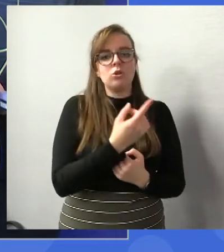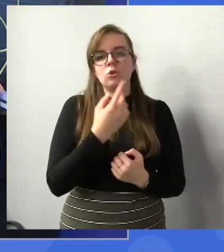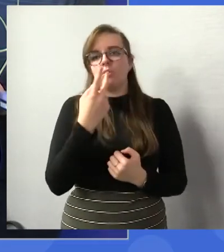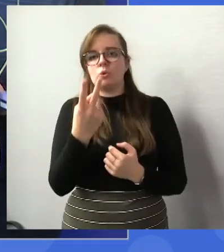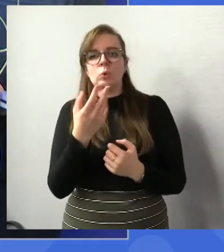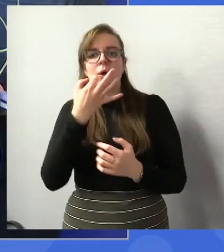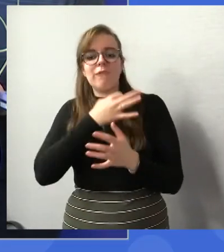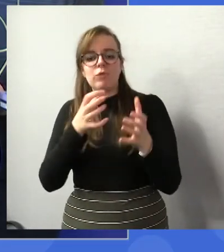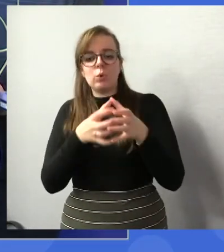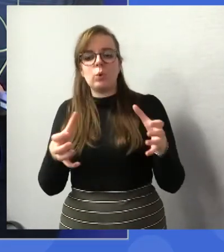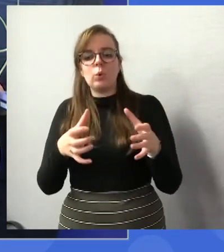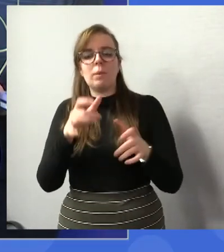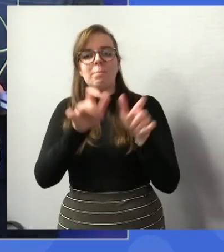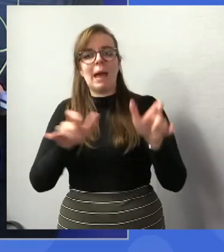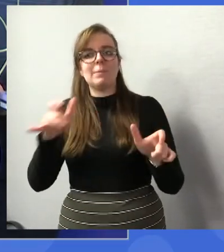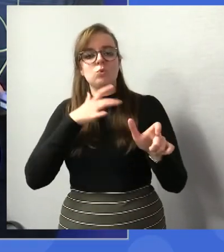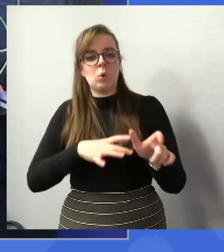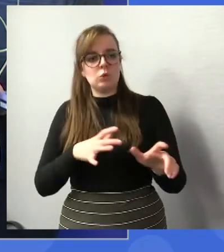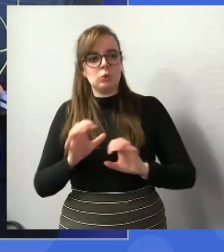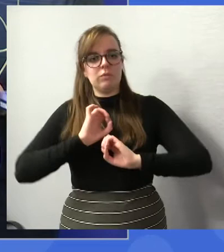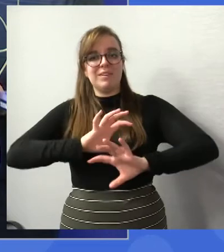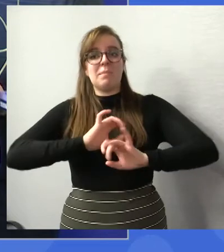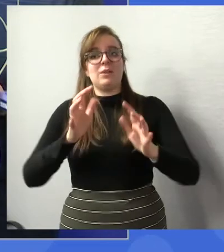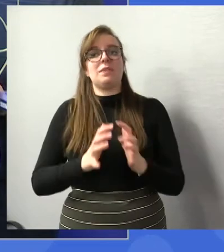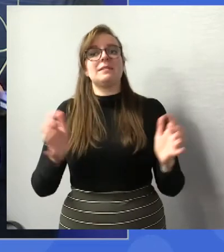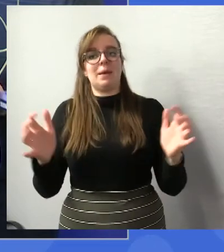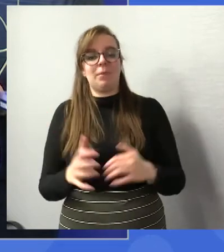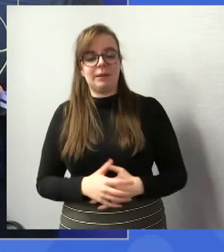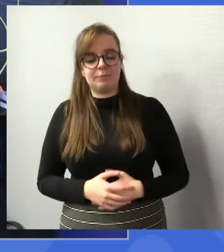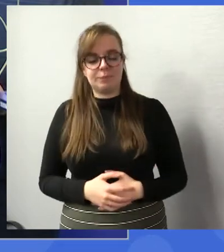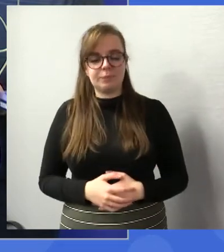want to present back to the assembly so we're going to take a little bit of that